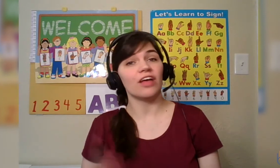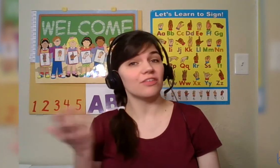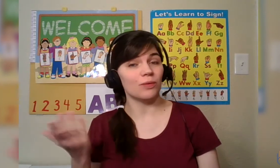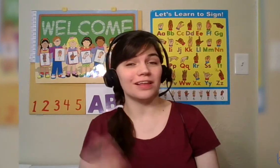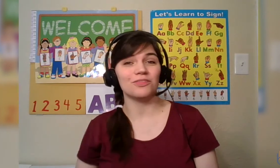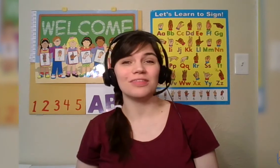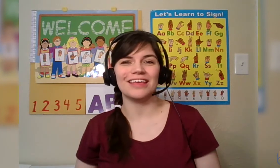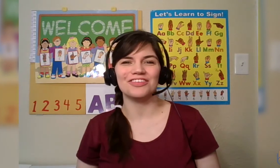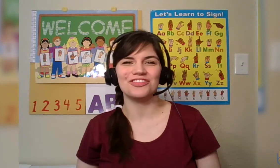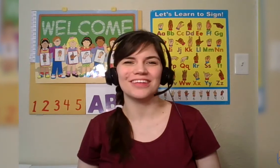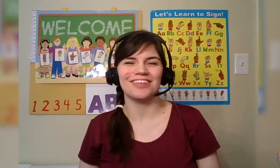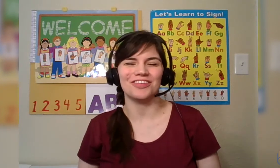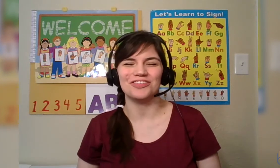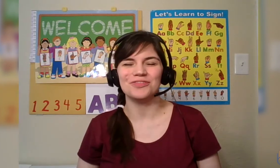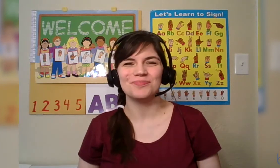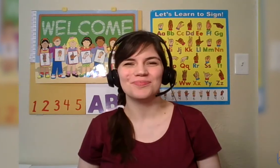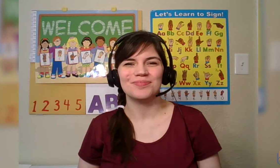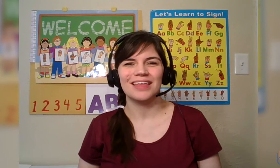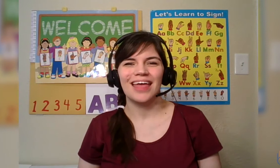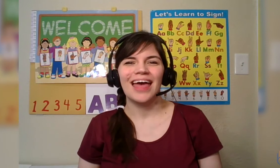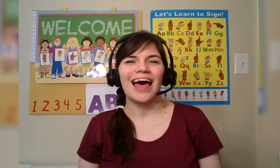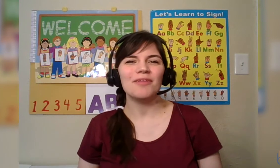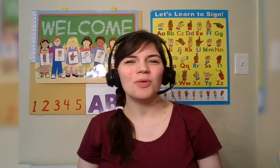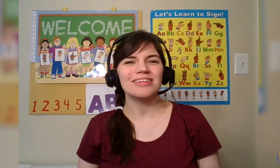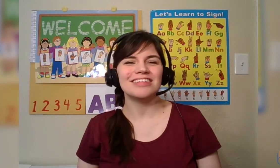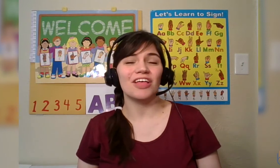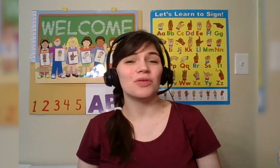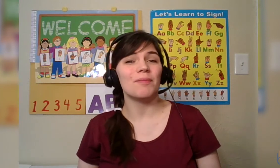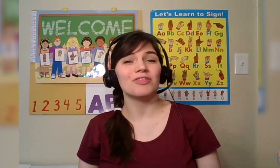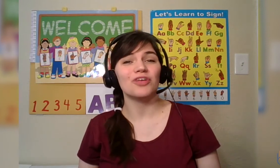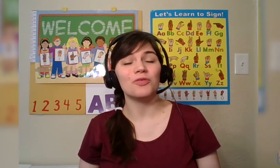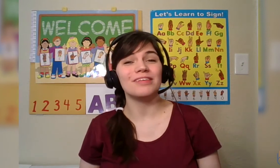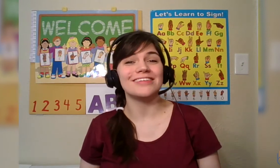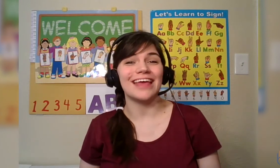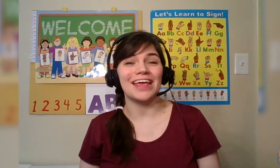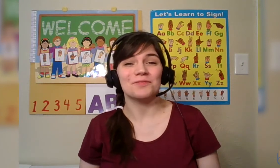as well as with English you can listen to. I'm going to tell you about Toby's day.